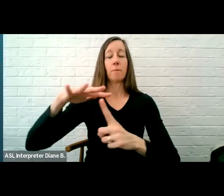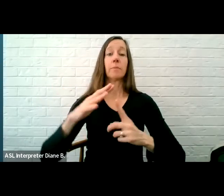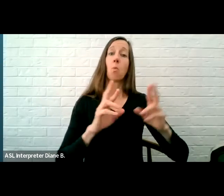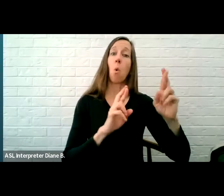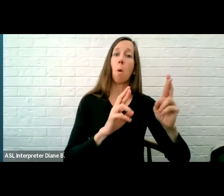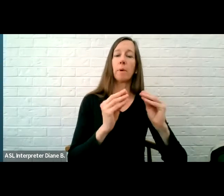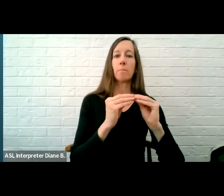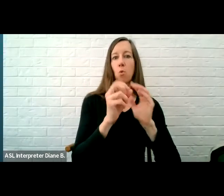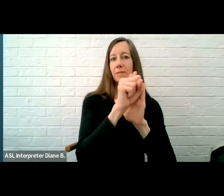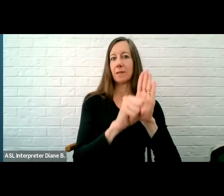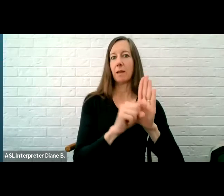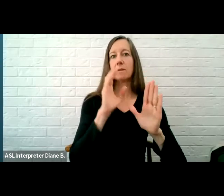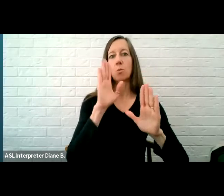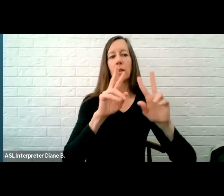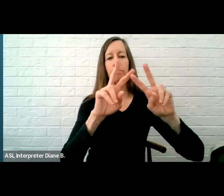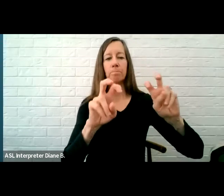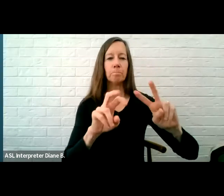really important services to help individuals.